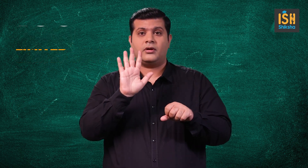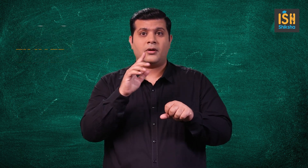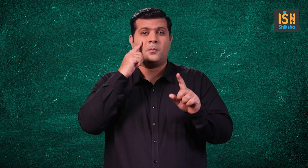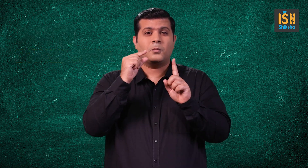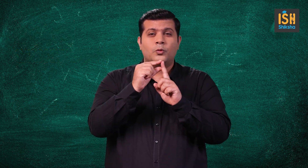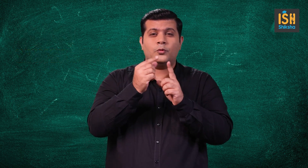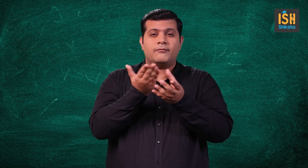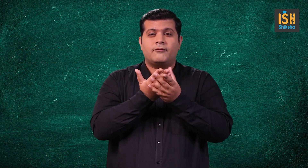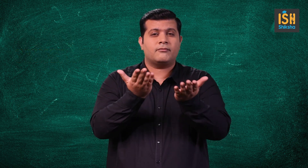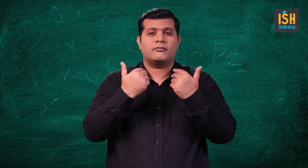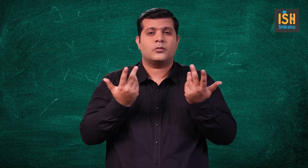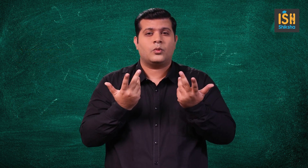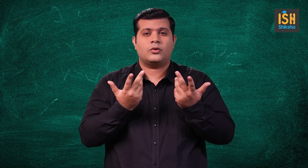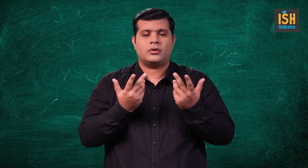What are the proofs required?